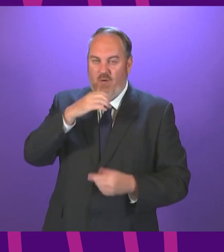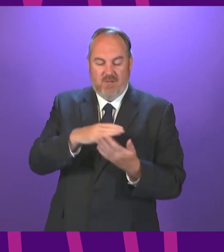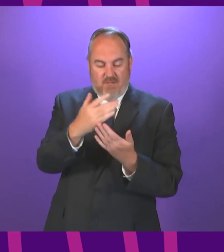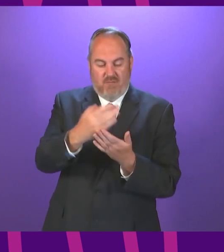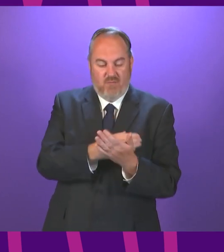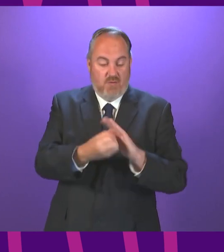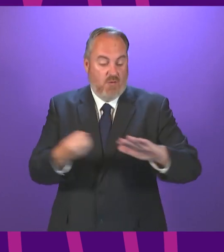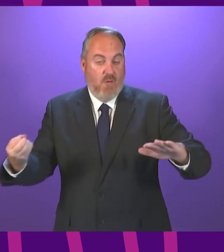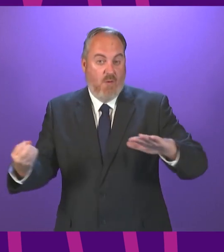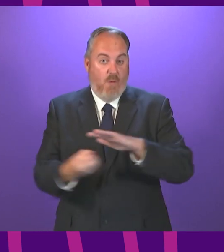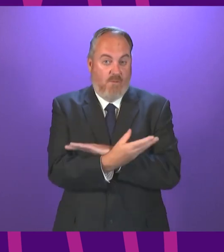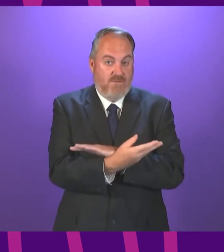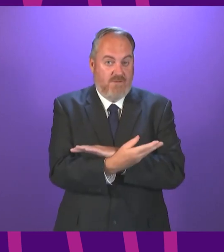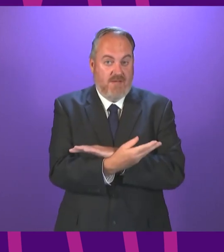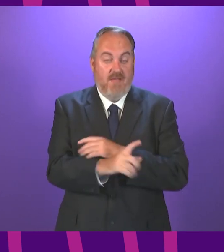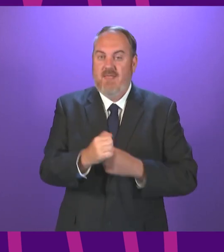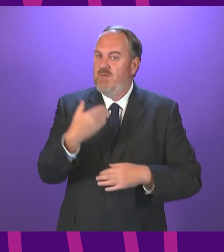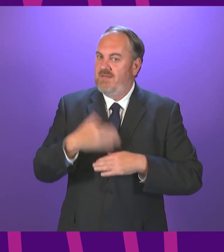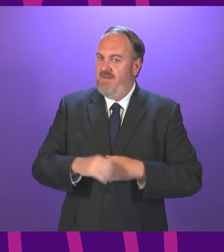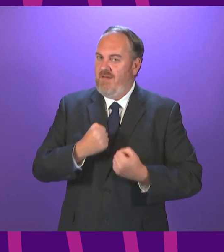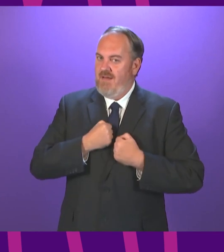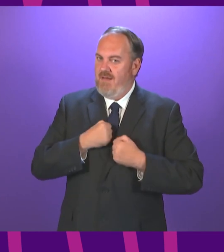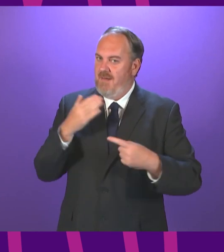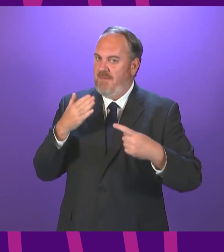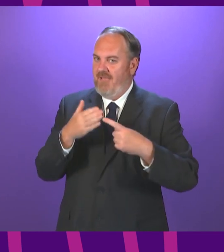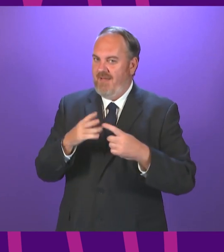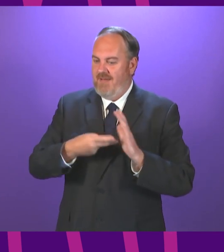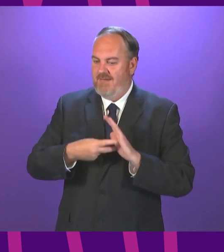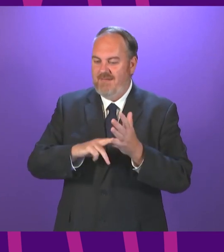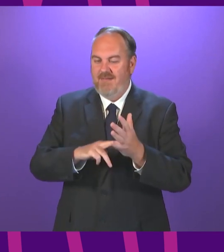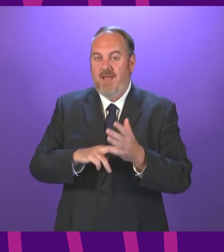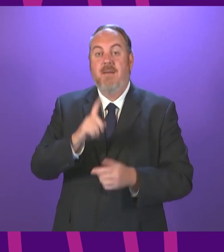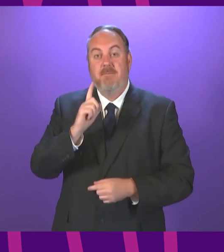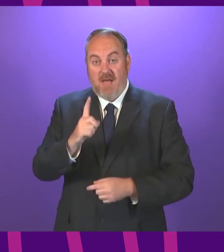was never intended to be—but it will restore yet more freedom to all of us.